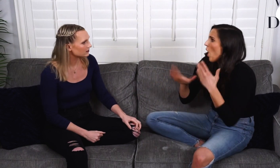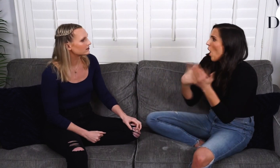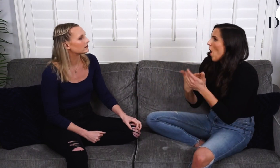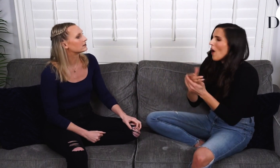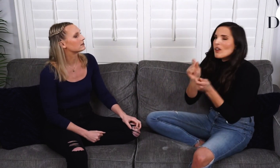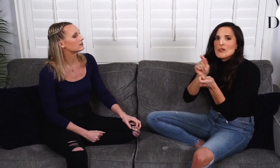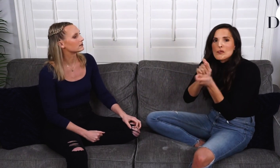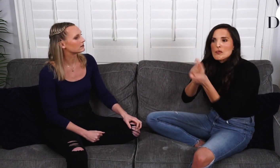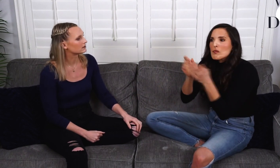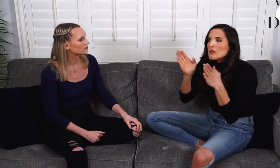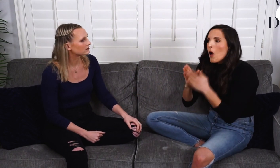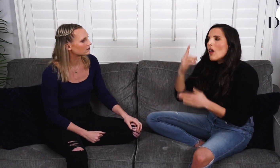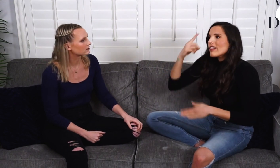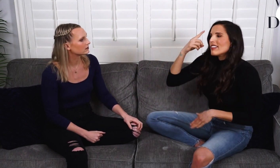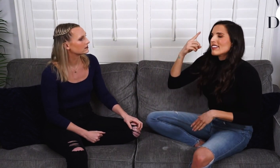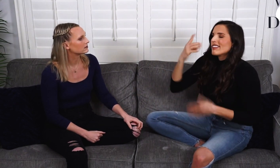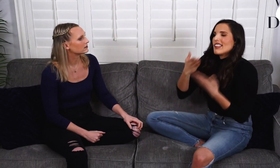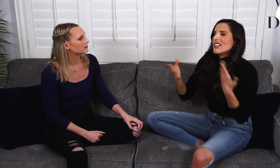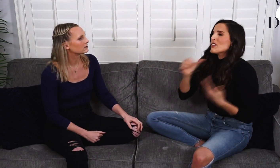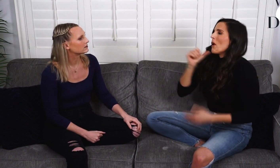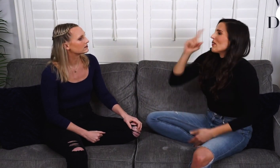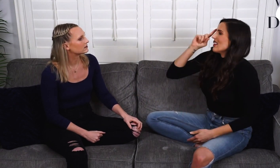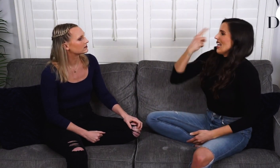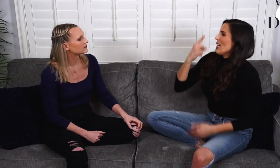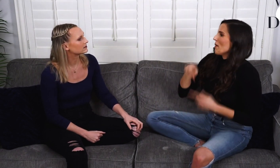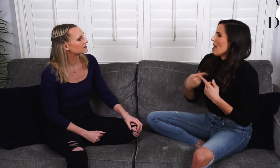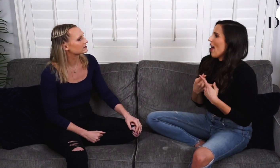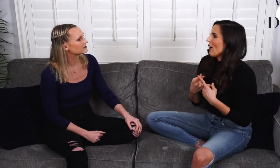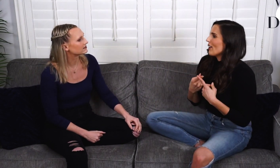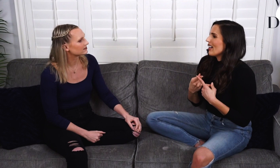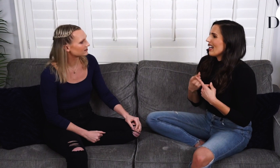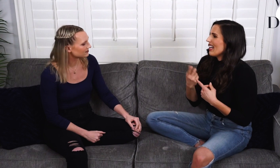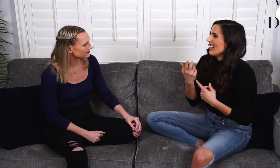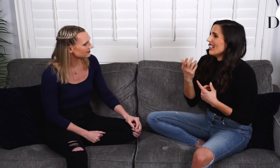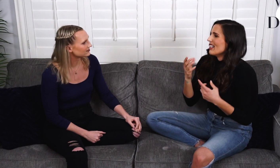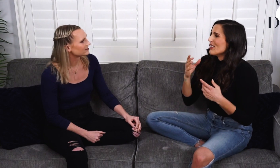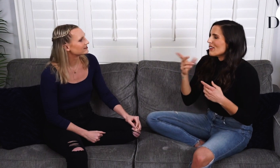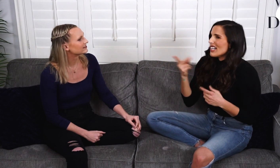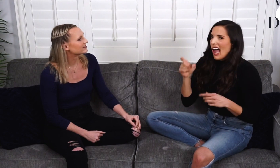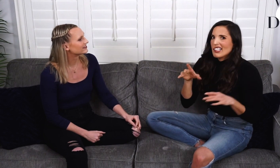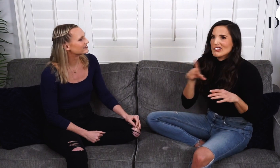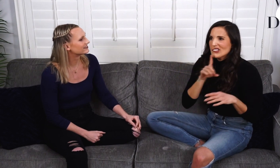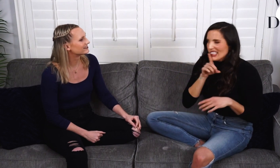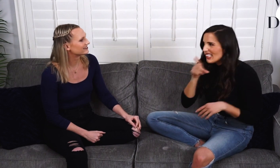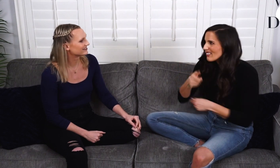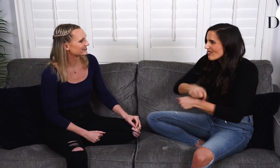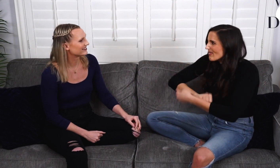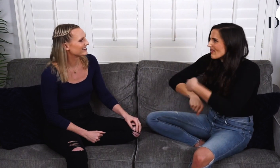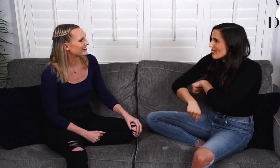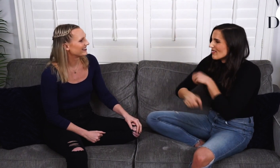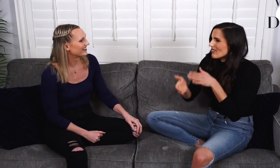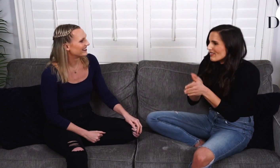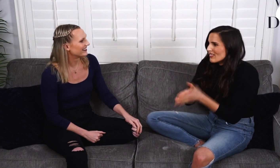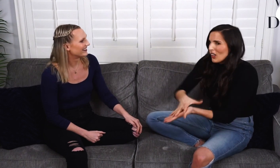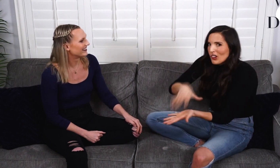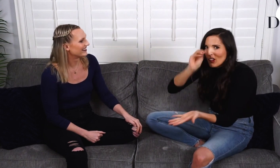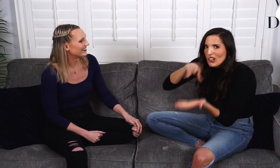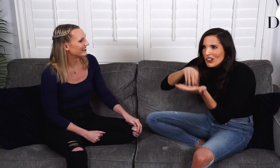all those small details that we don't think about, we really had to roll up our sleeves to